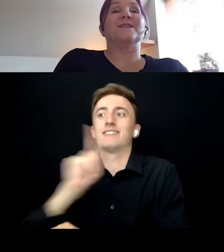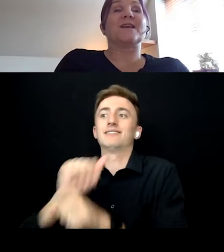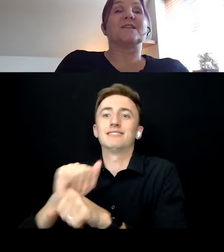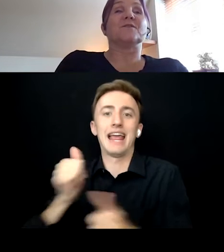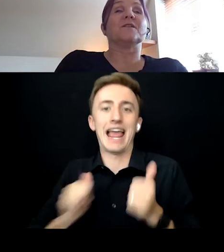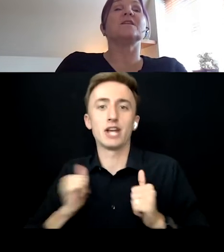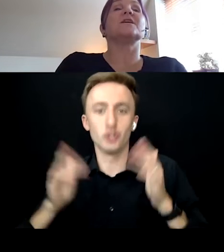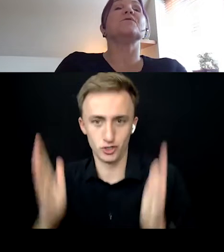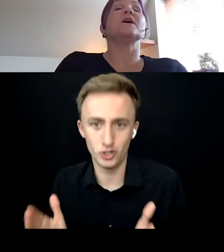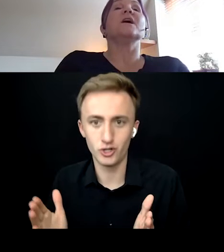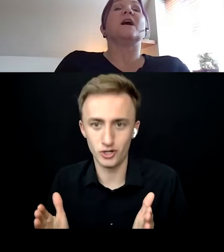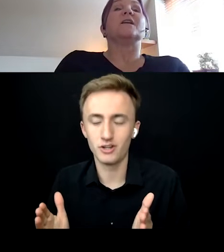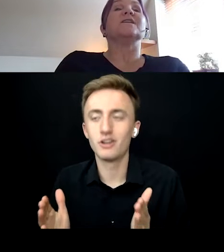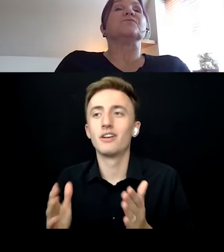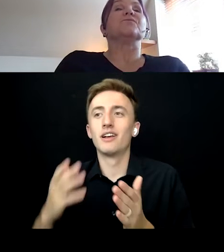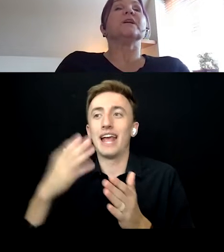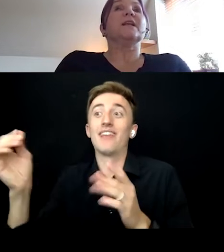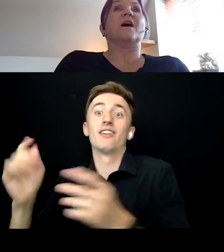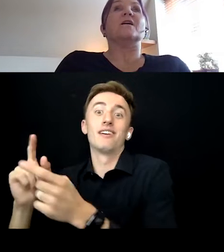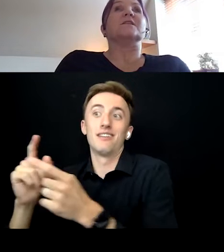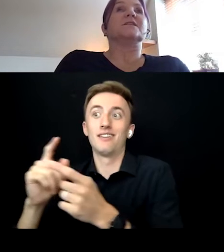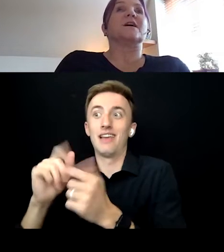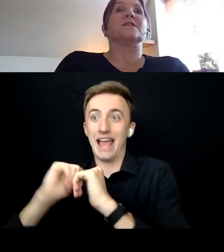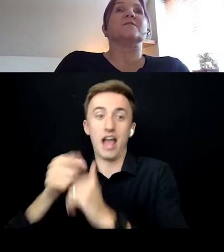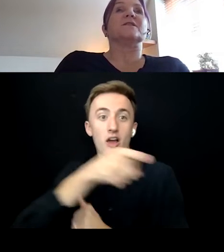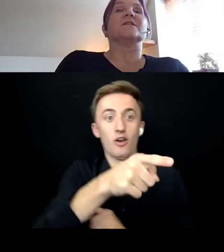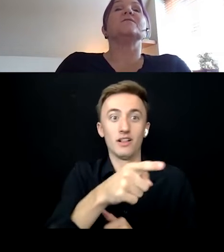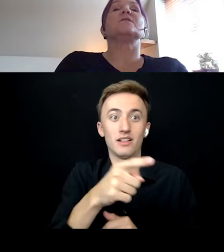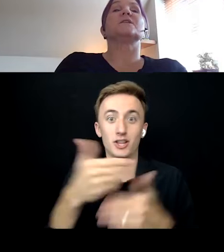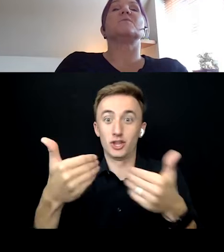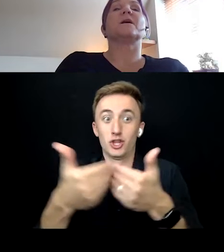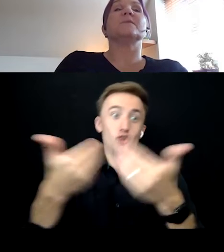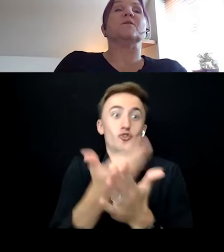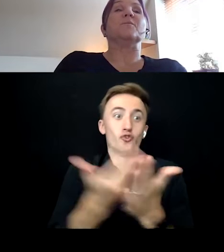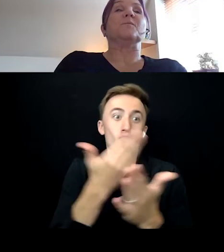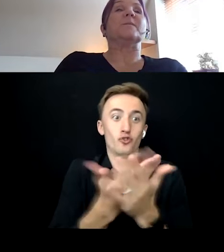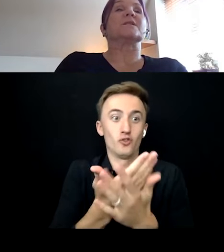does synthetic alternative and it's really hard to hear the difference. Even for someone like me who